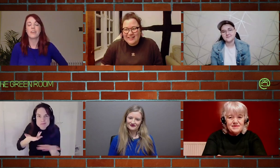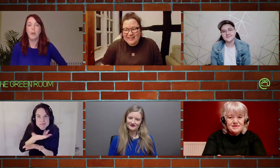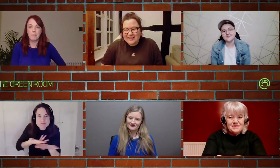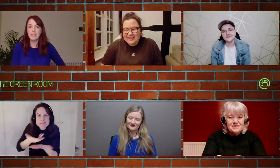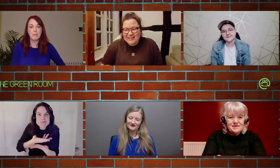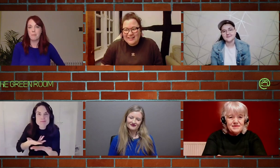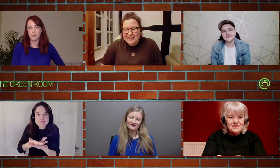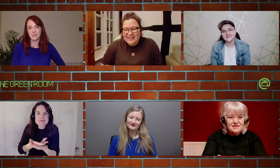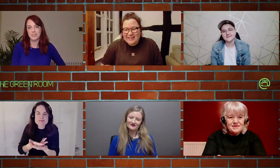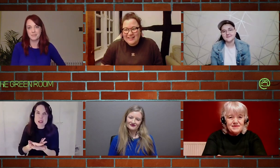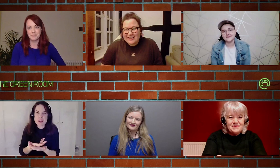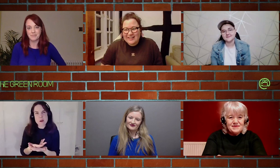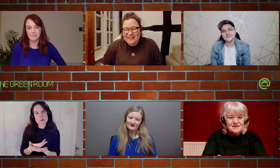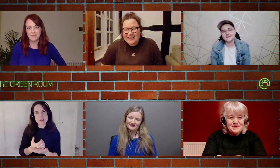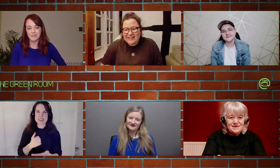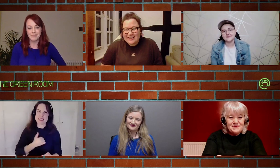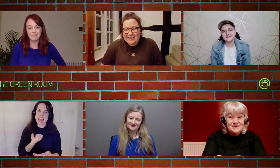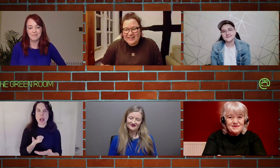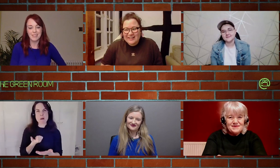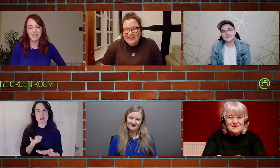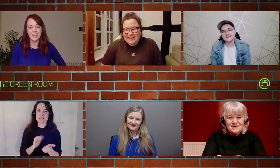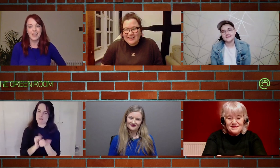company members.